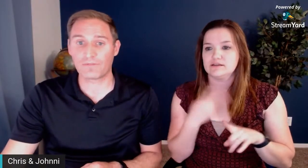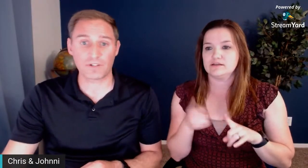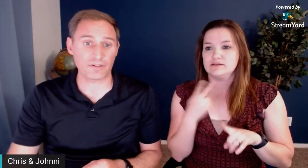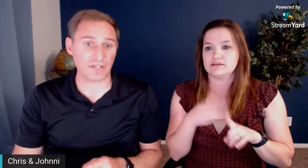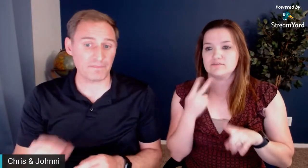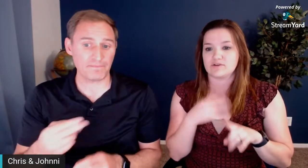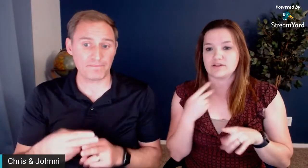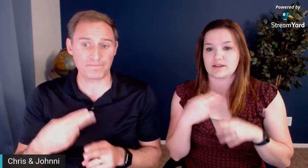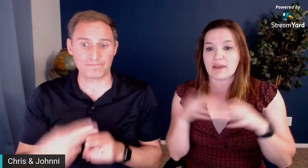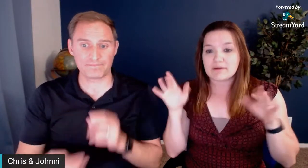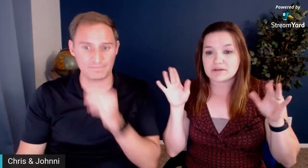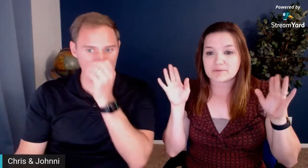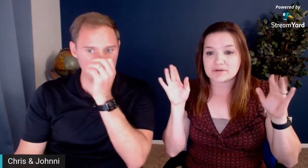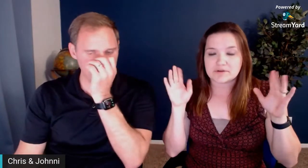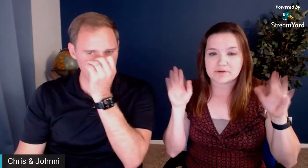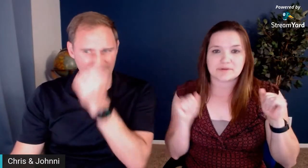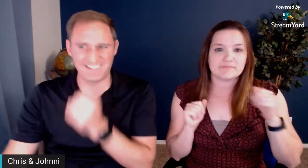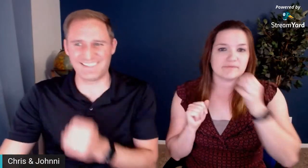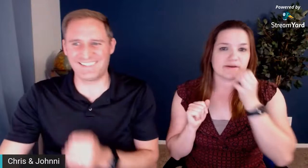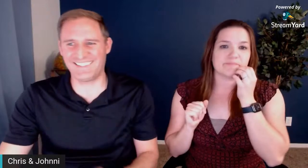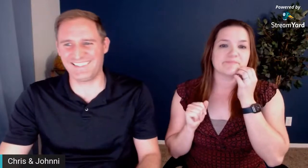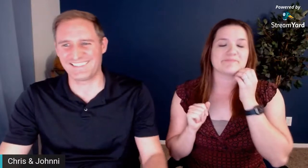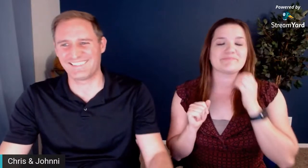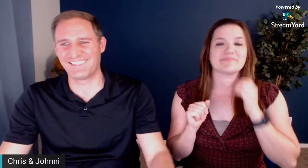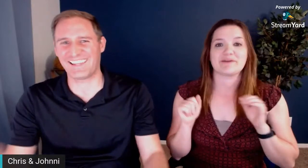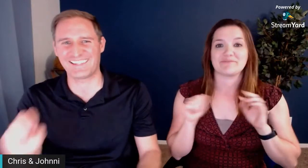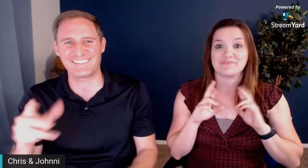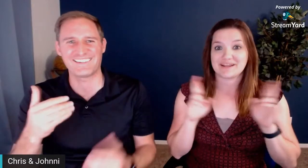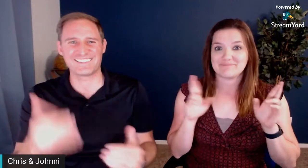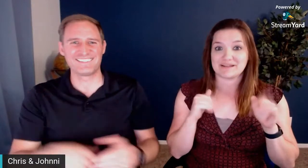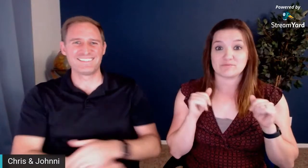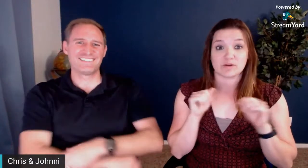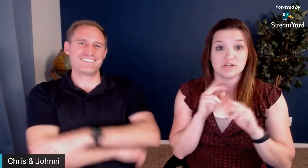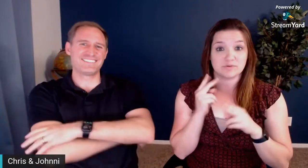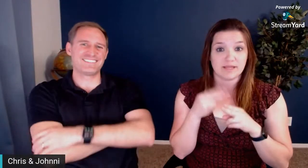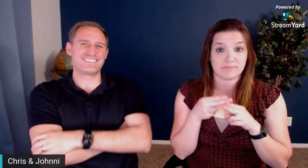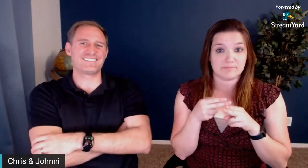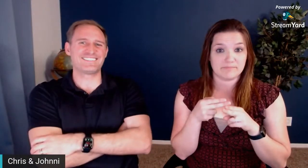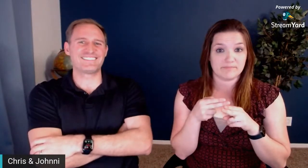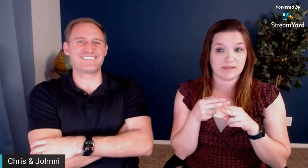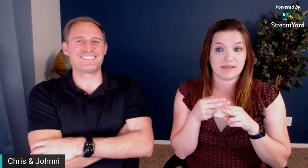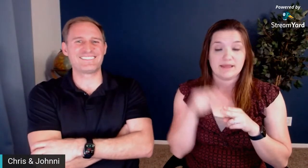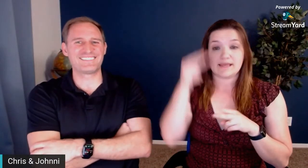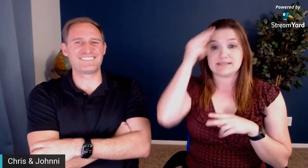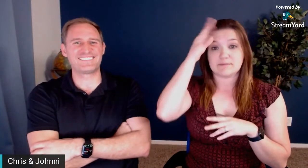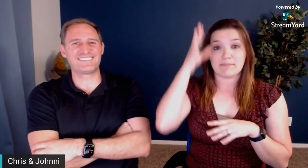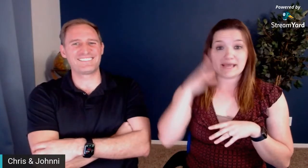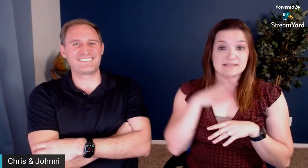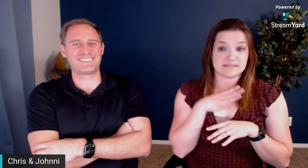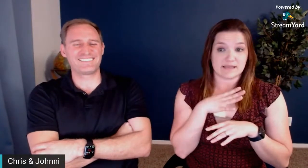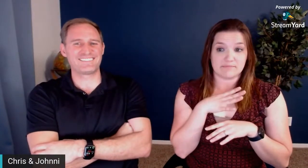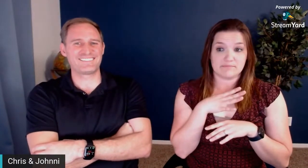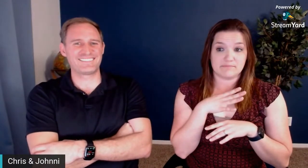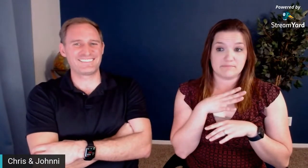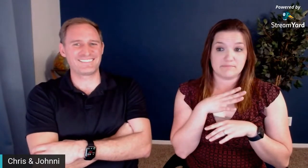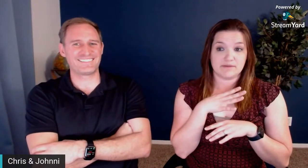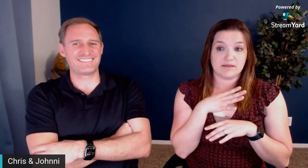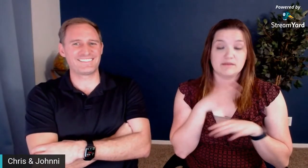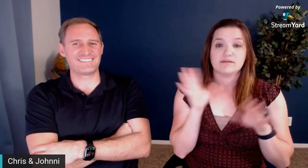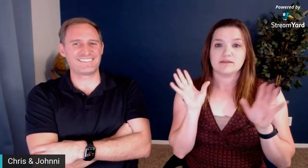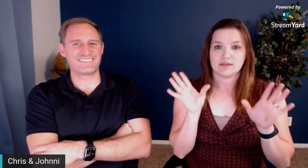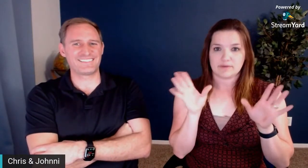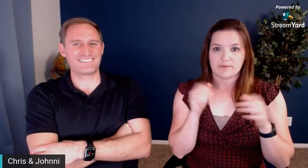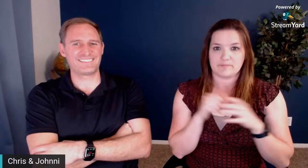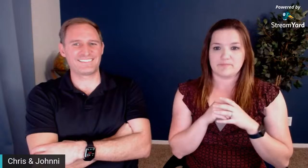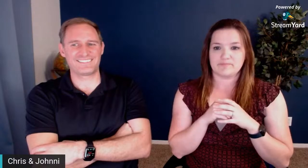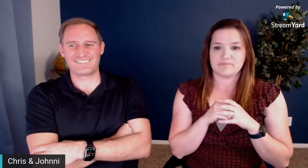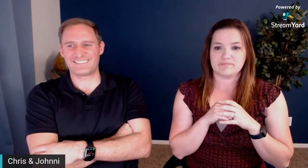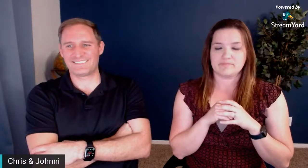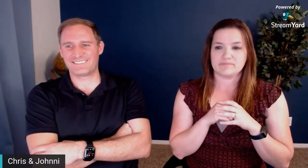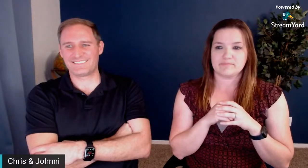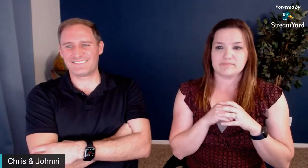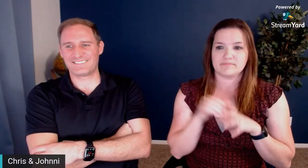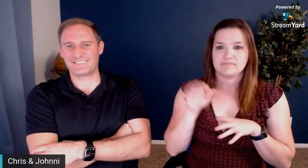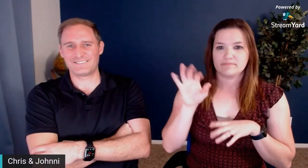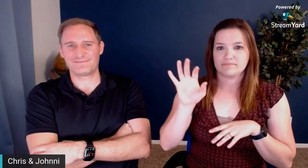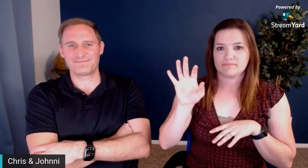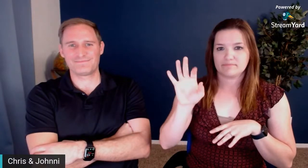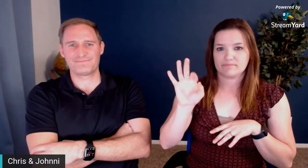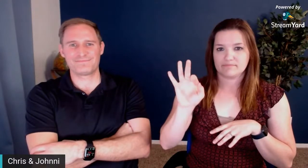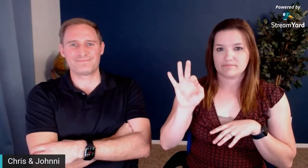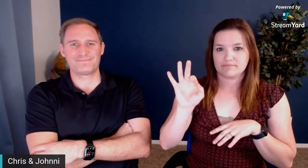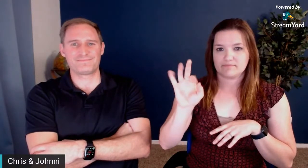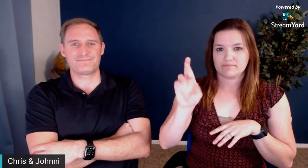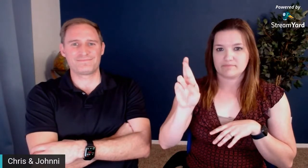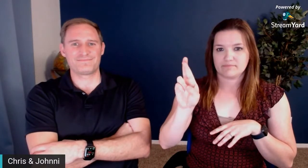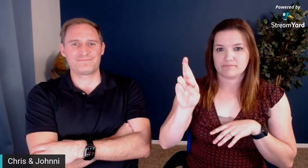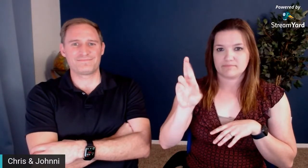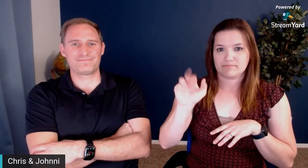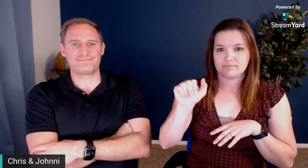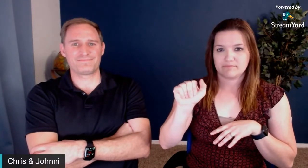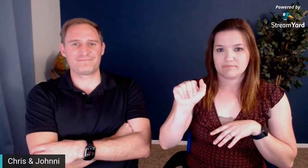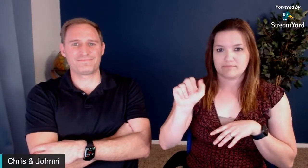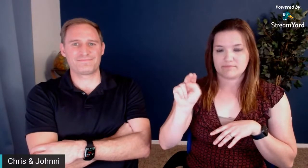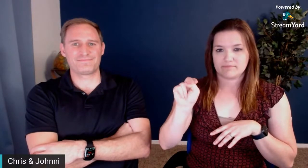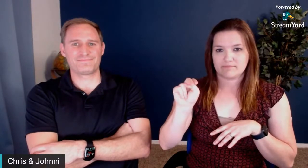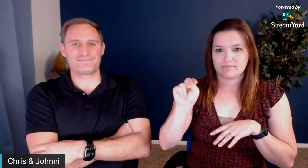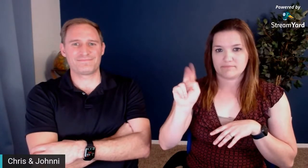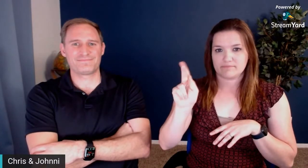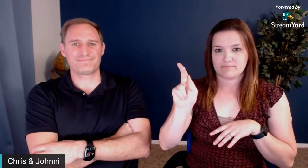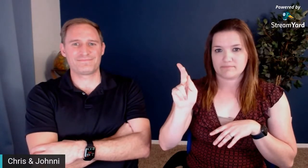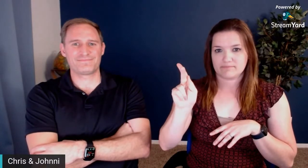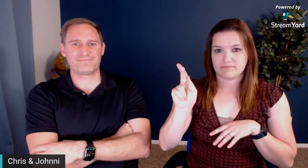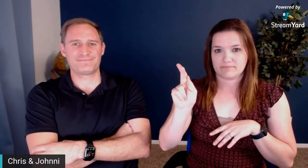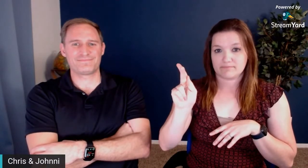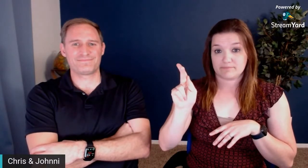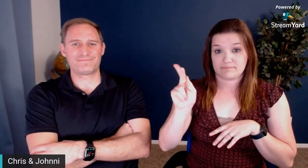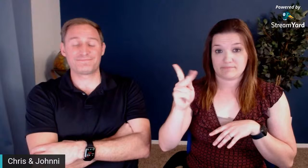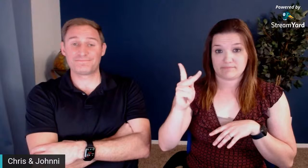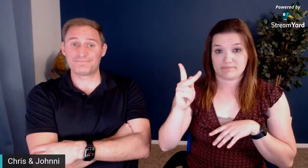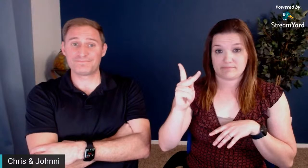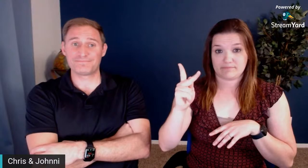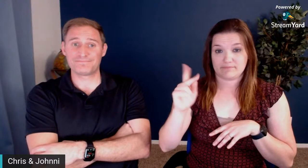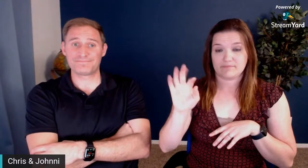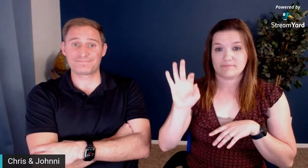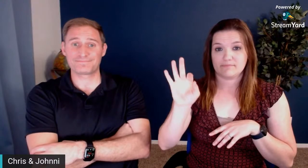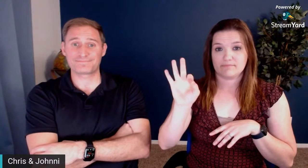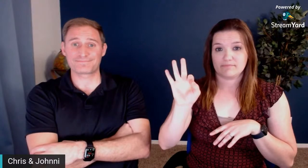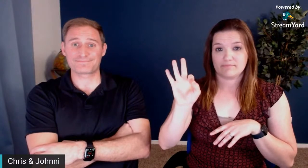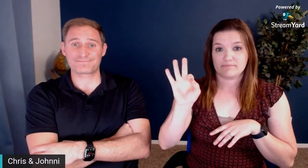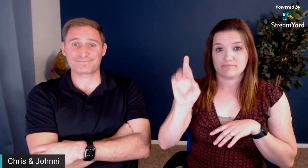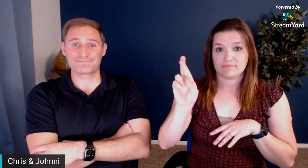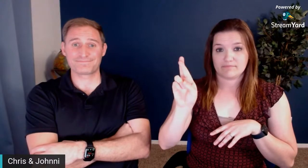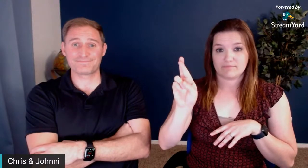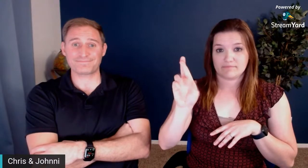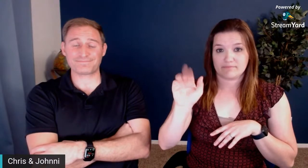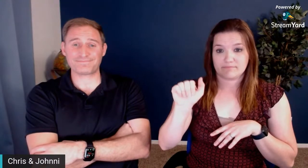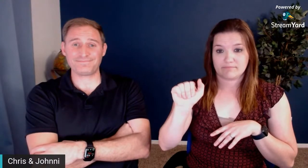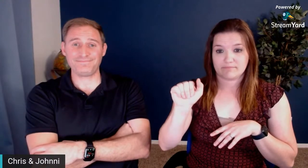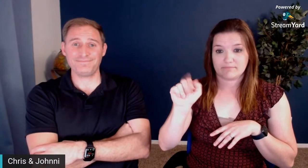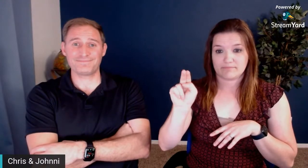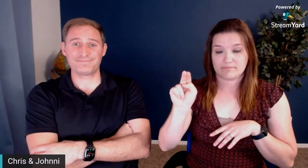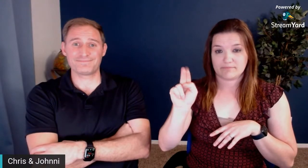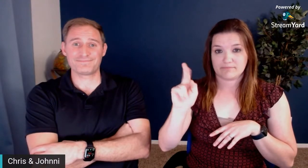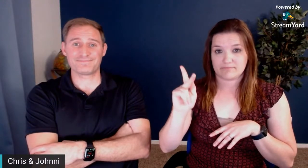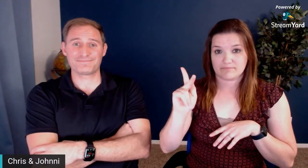for another name for another thing i know what i want to do here it's a man's name here we go